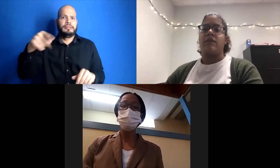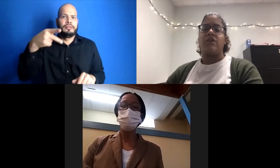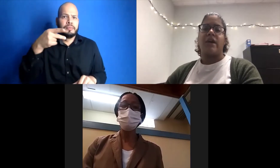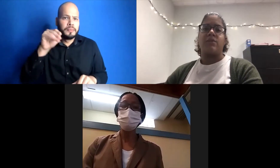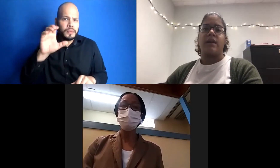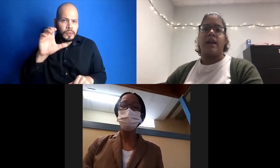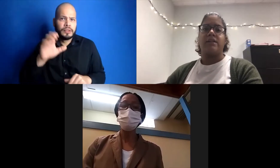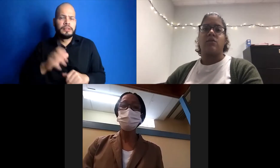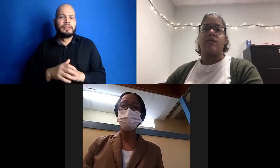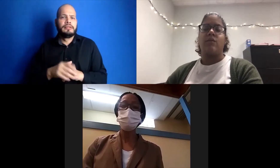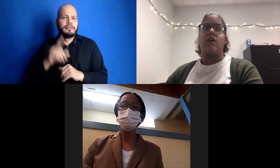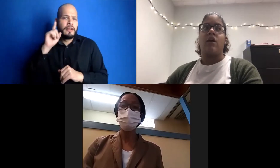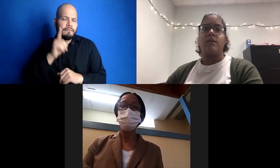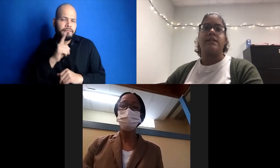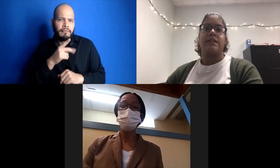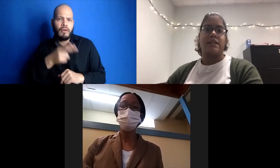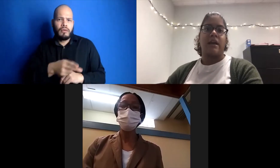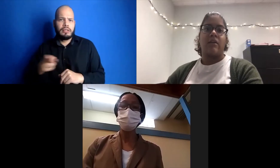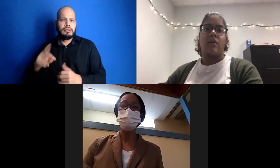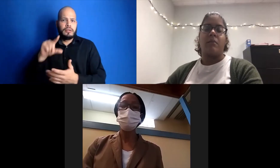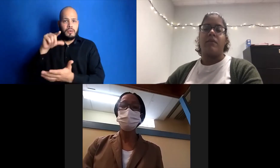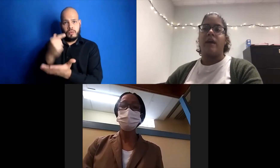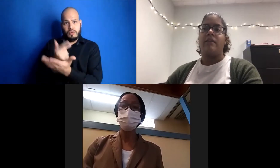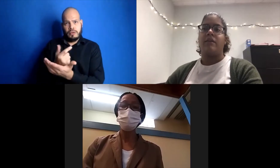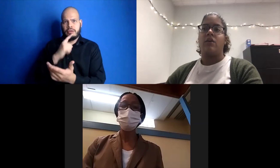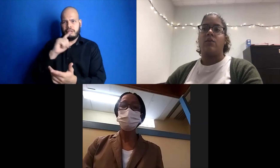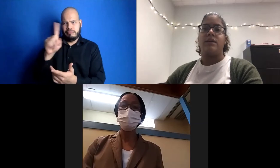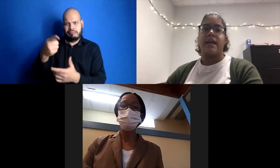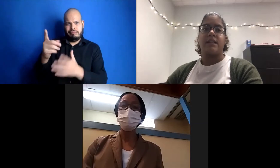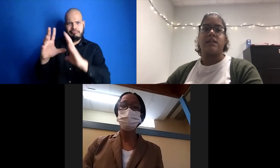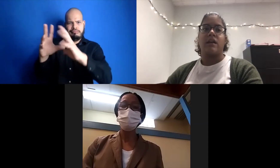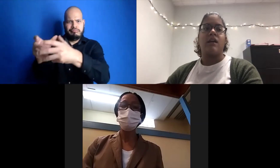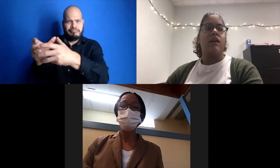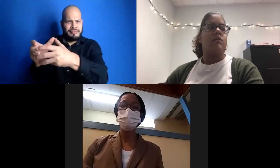graduated high school they would always stick together but then they're always asking we want